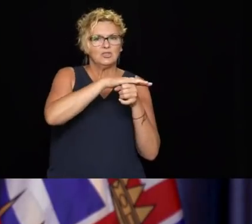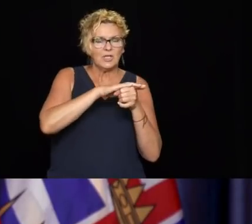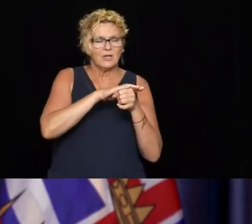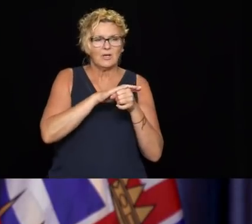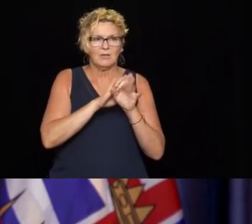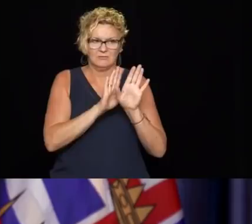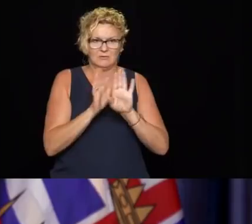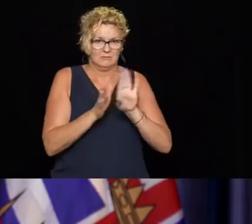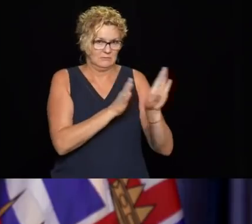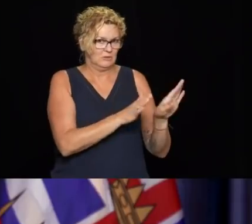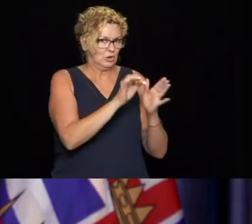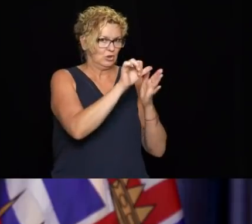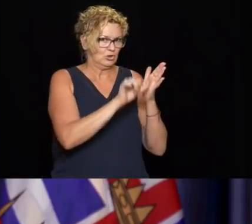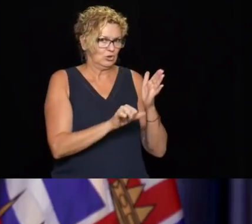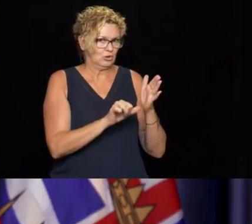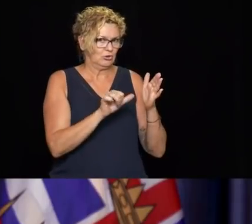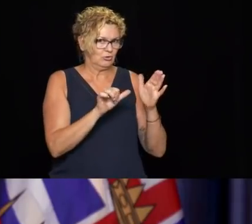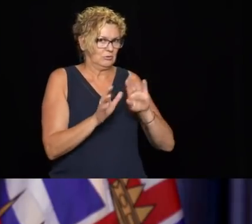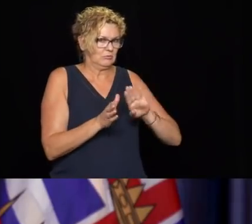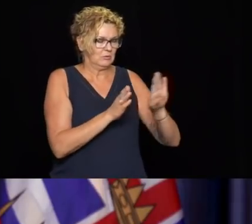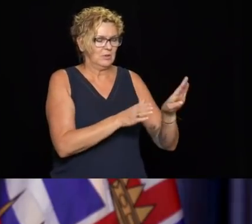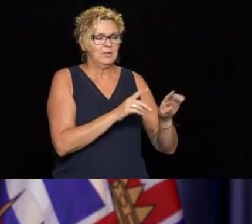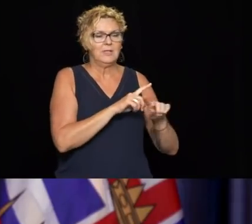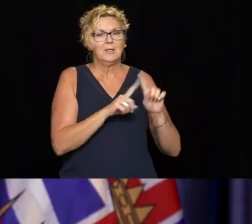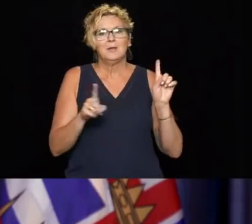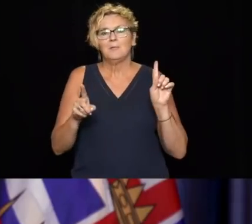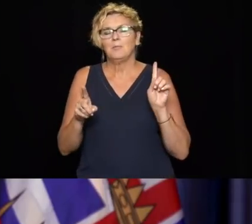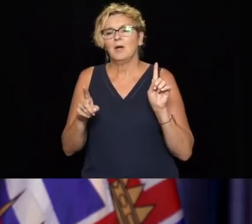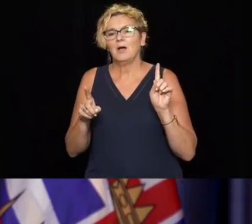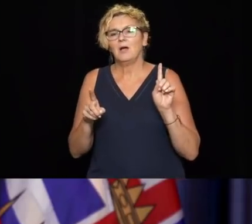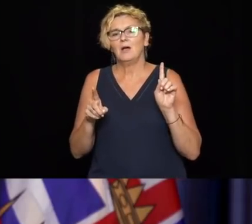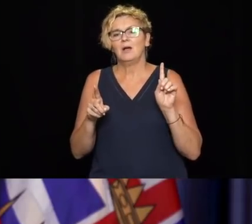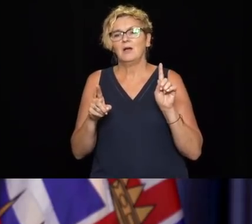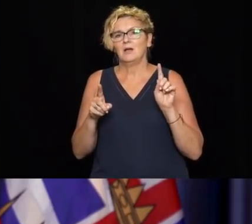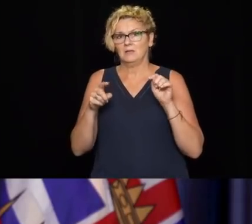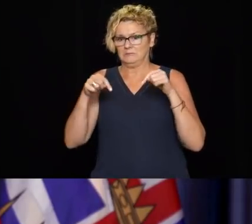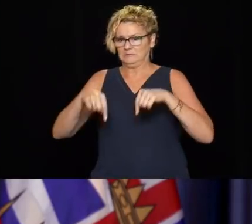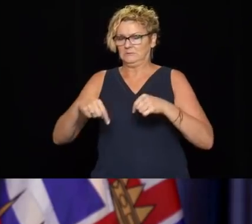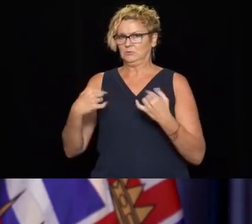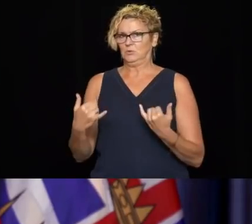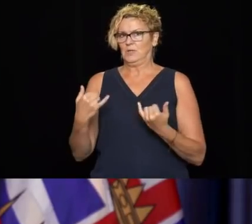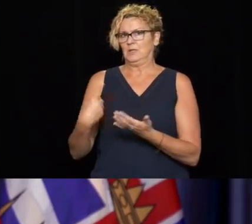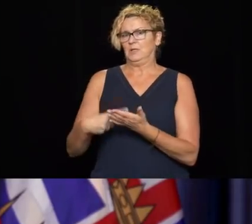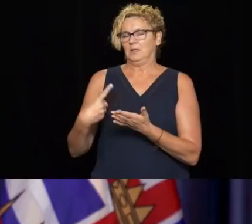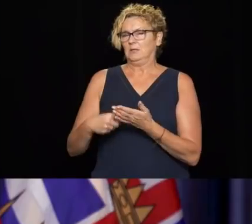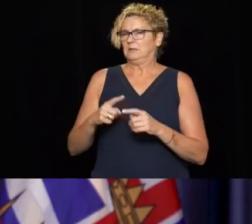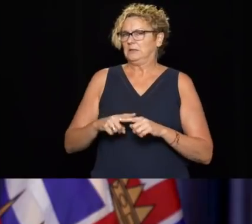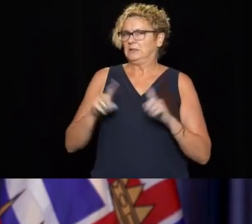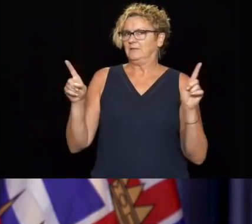potential for more regional approach based on the evidence we saw in March and the issue of restrictions that are different issues and I